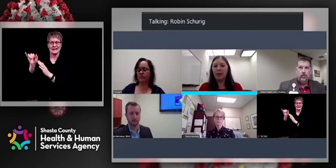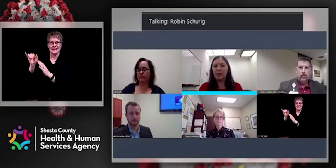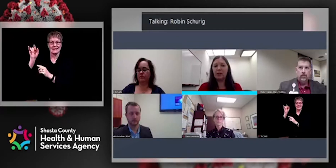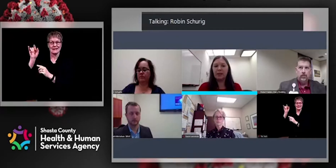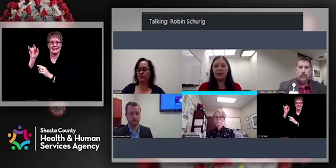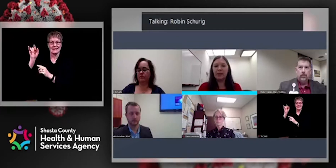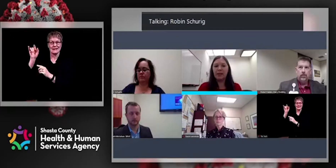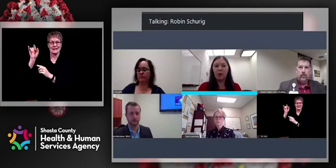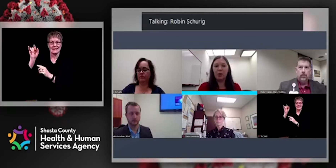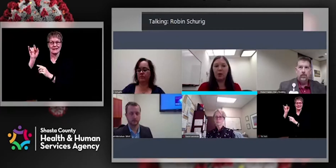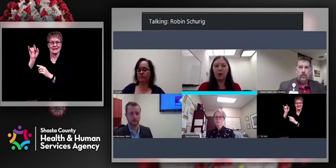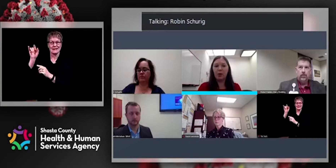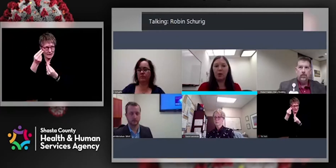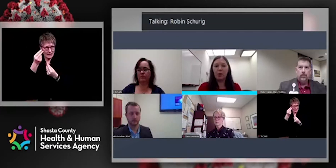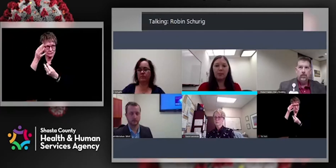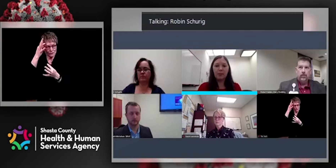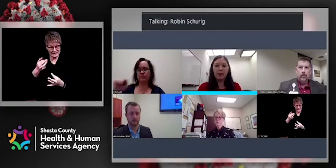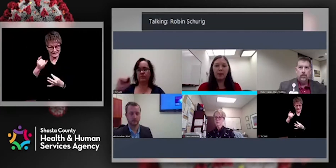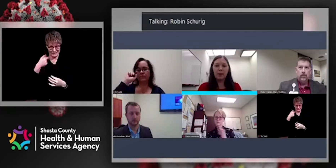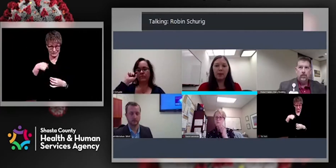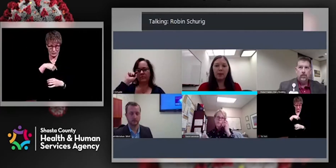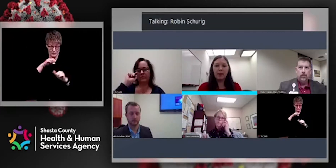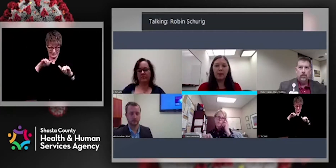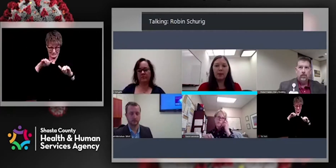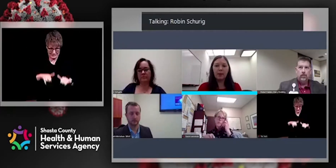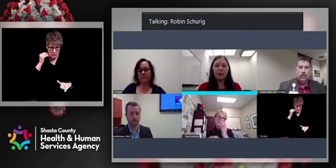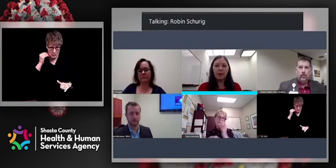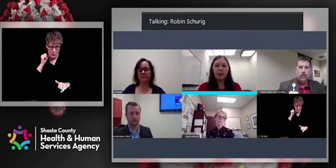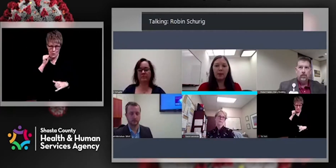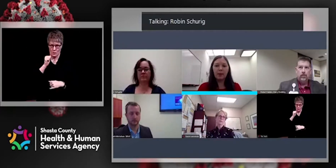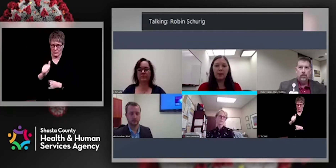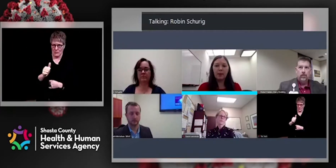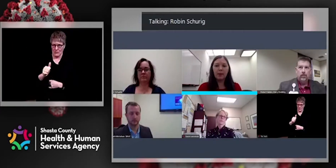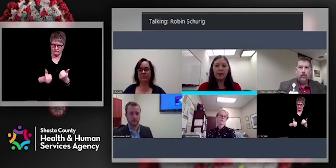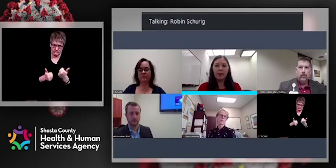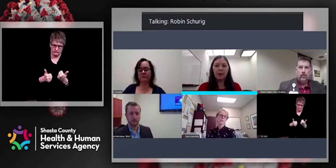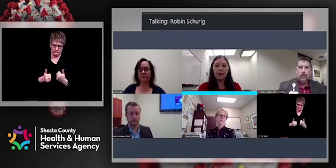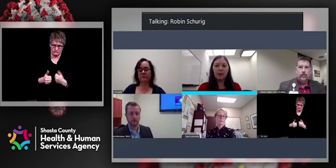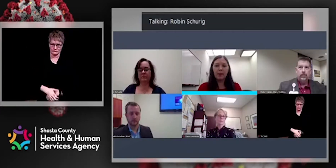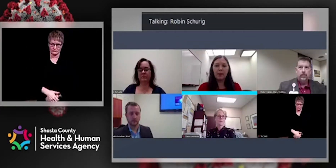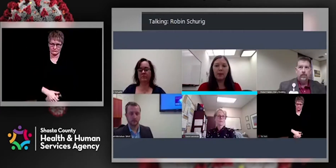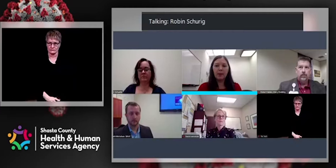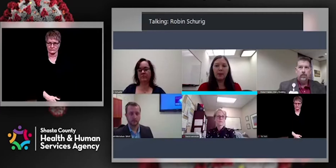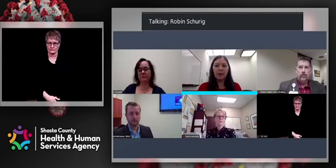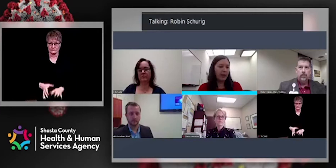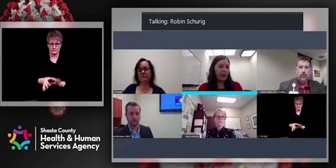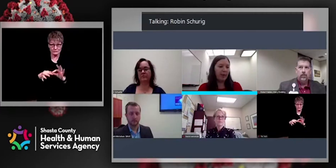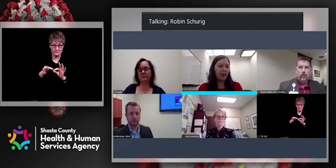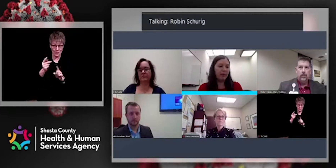go into the stay at home order or not. So, as I mentioned, our region is not there yet. But if